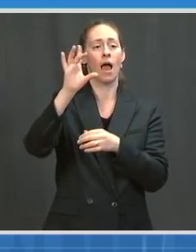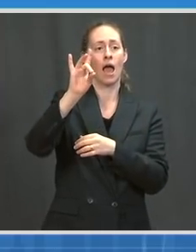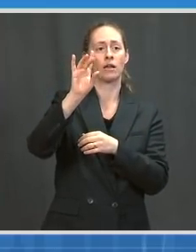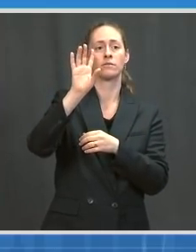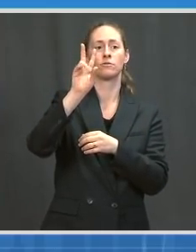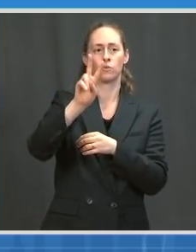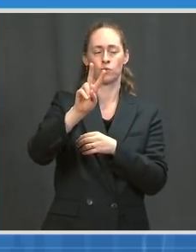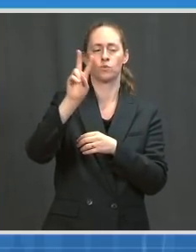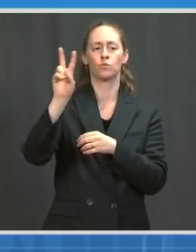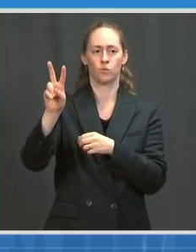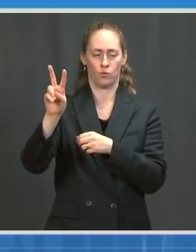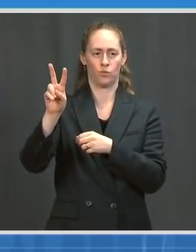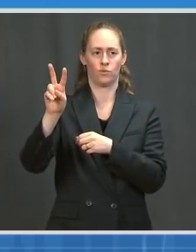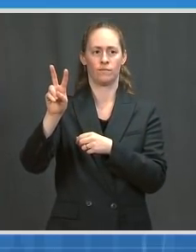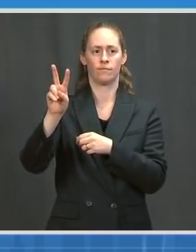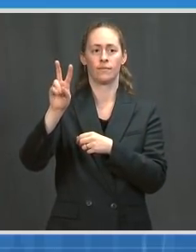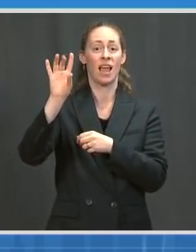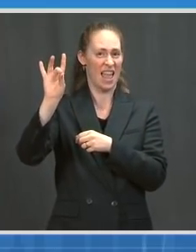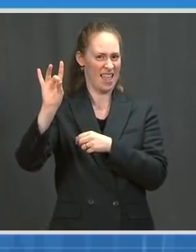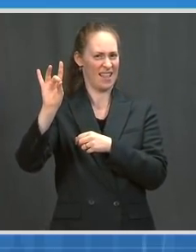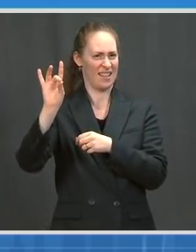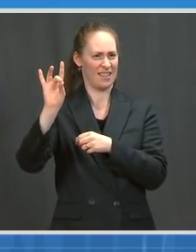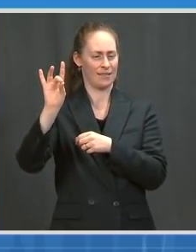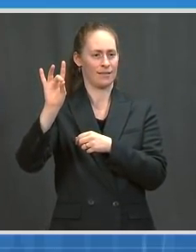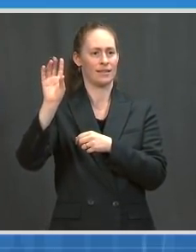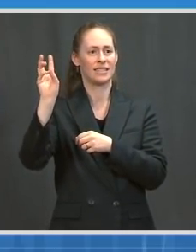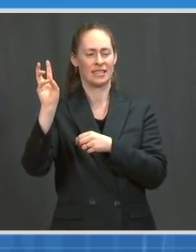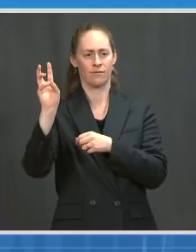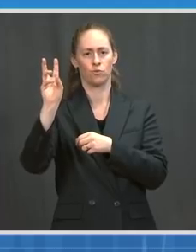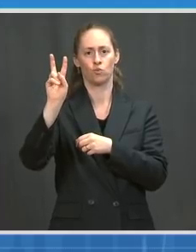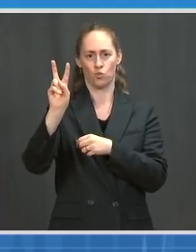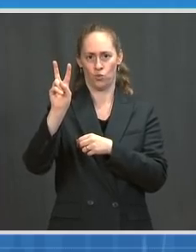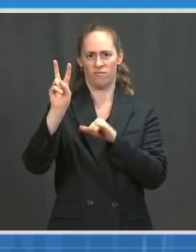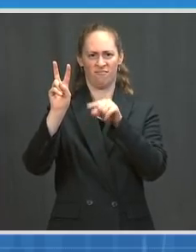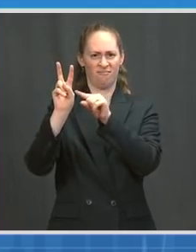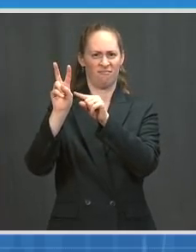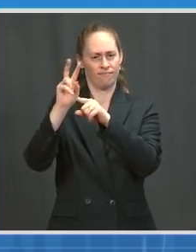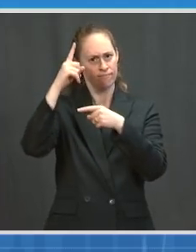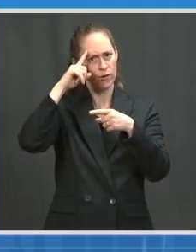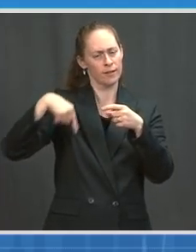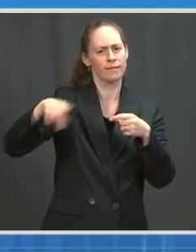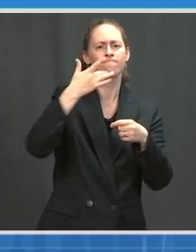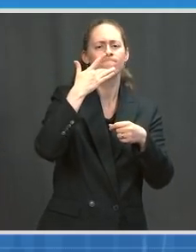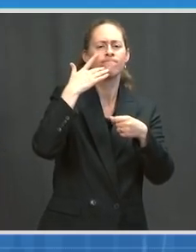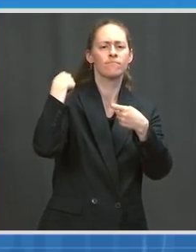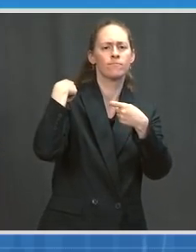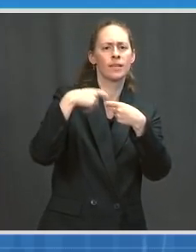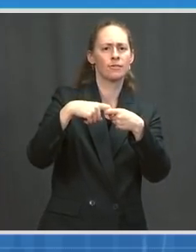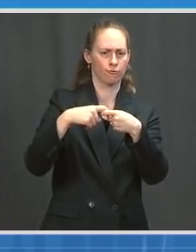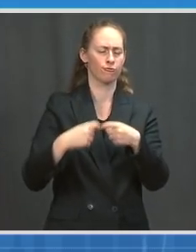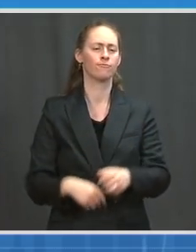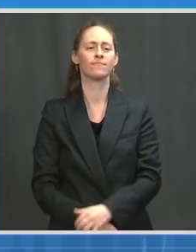Prefer a specific vaccine? No problem. Click on the text or visit Vaccines.gov. You can sort that way. Easy.